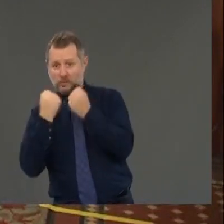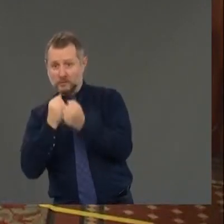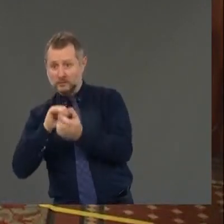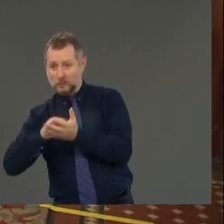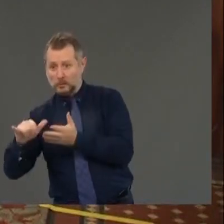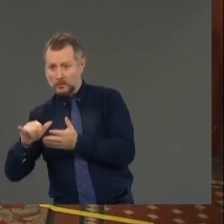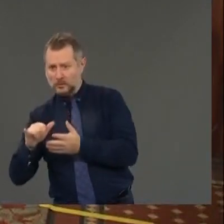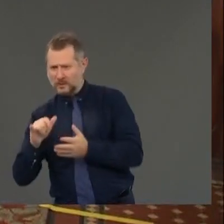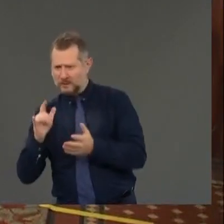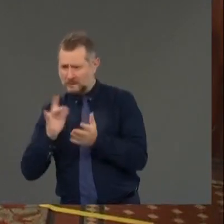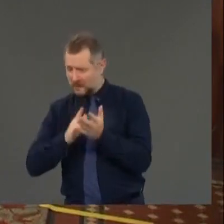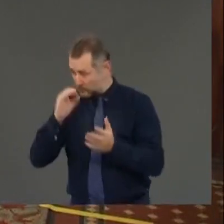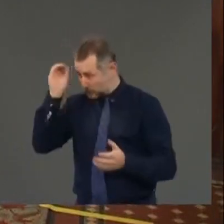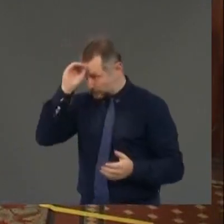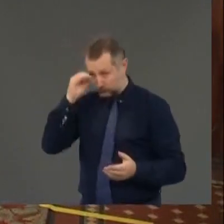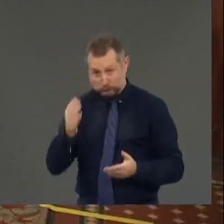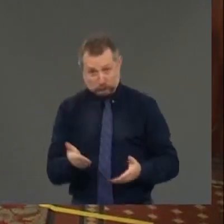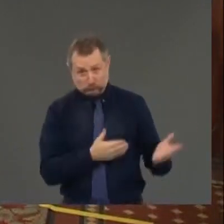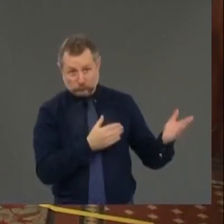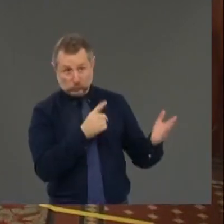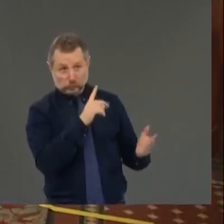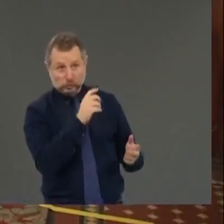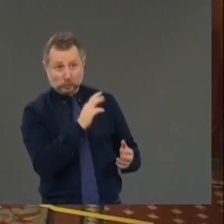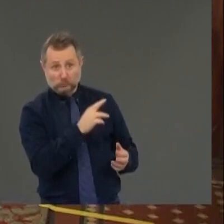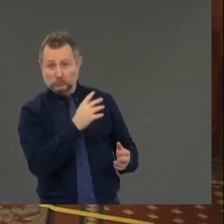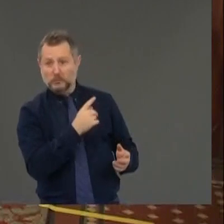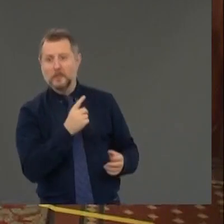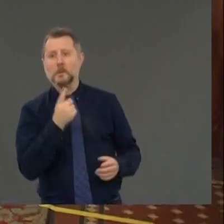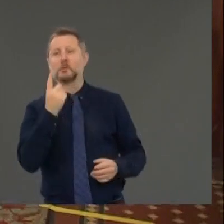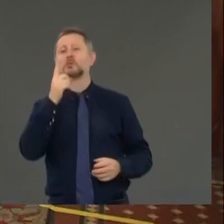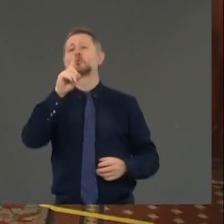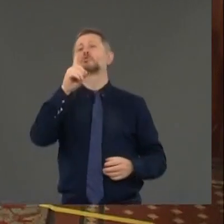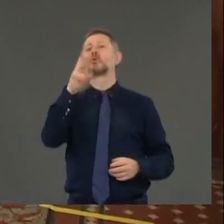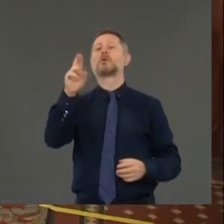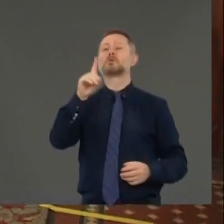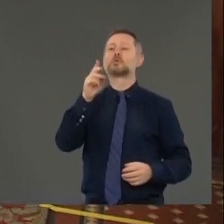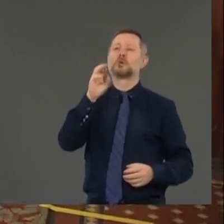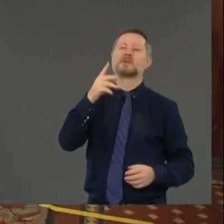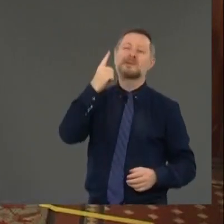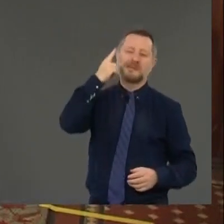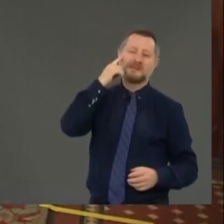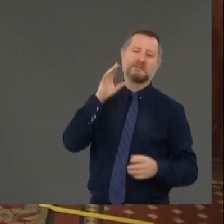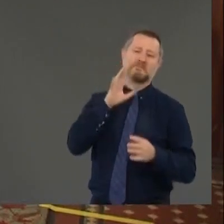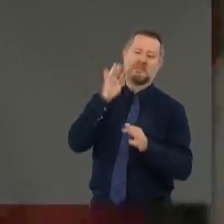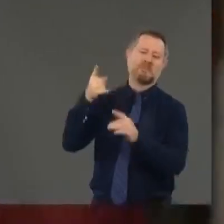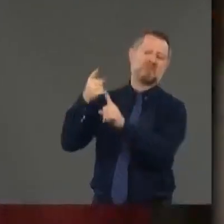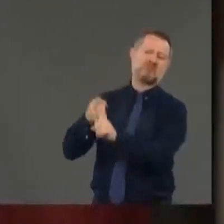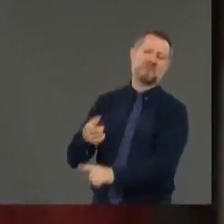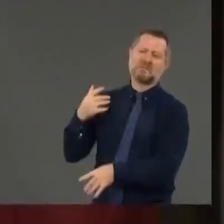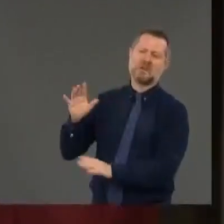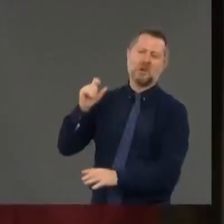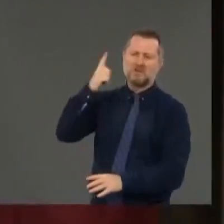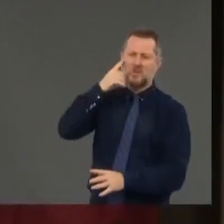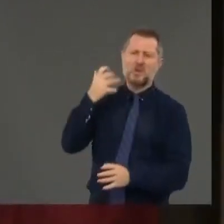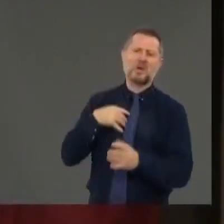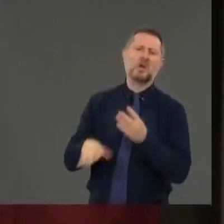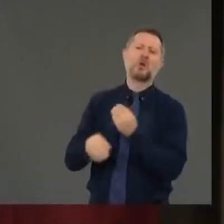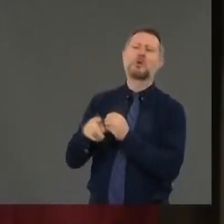IS YOU TALKED TO ANYONE IN THE MEDICAL SOCIETY?